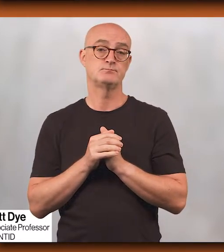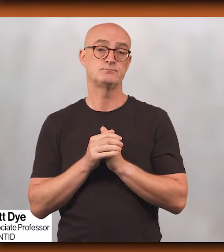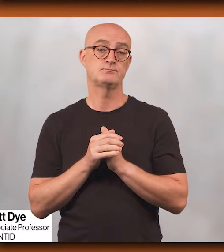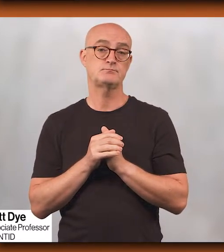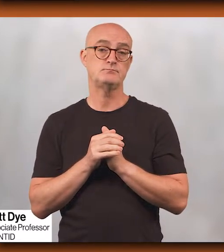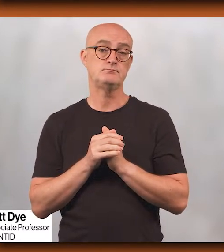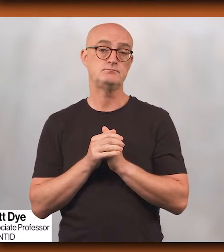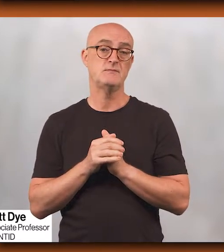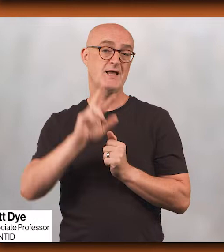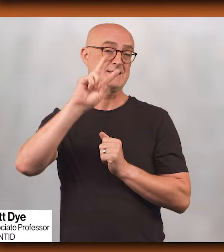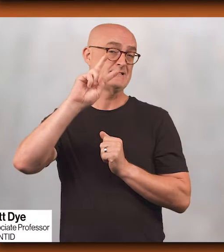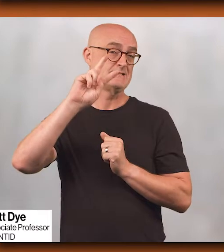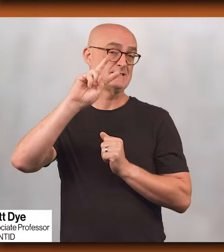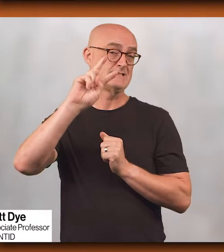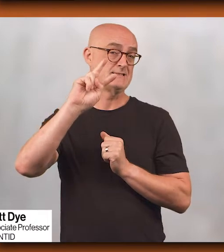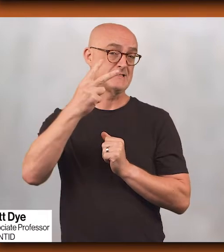such as meters or centimeters.